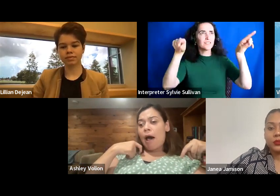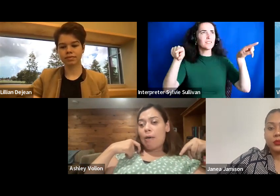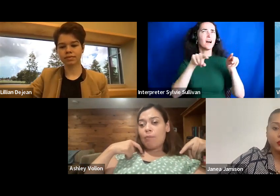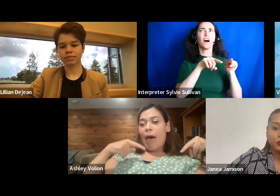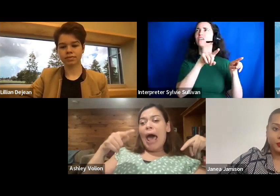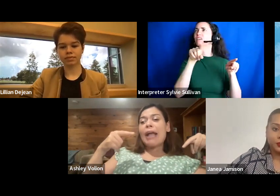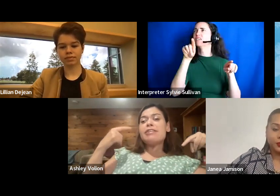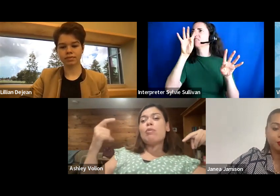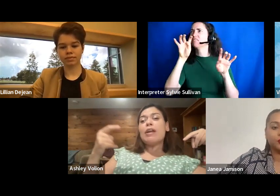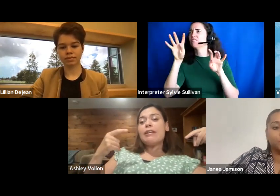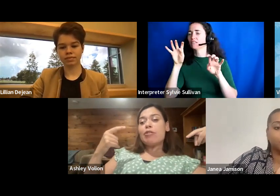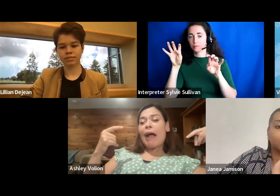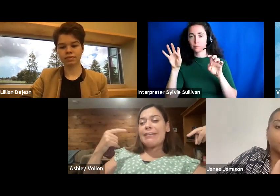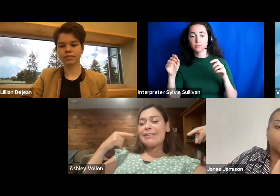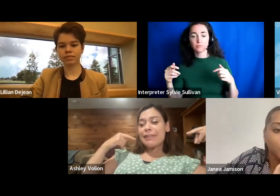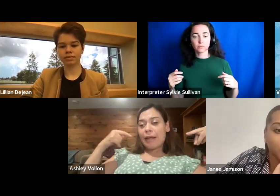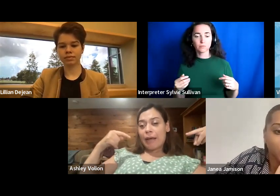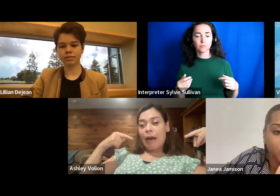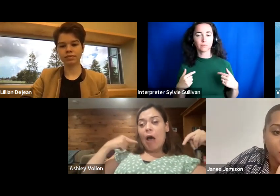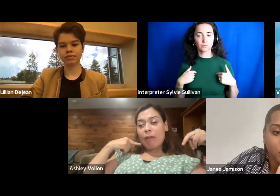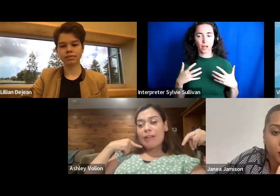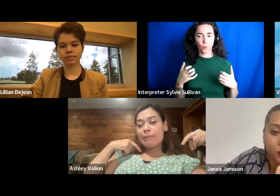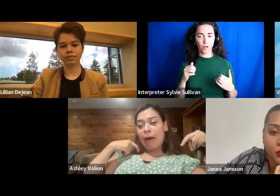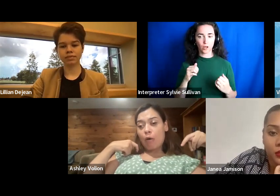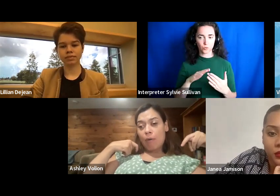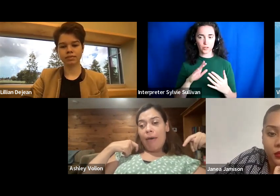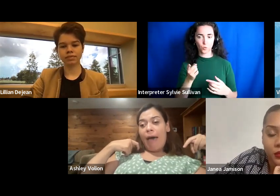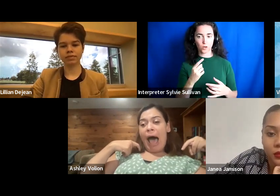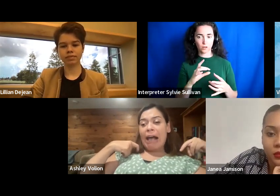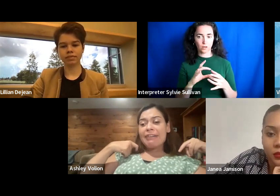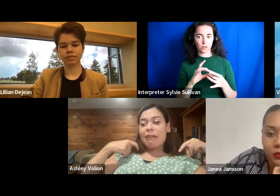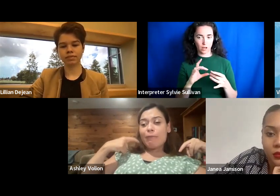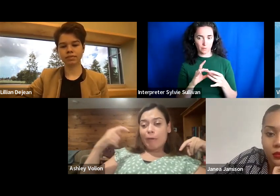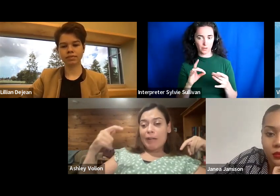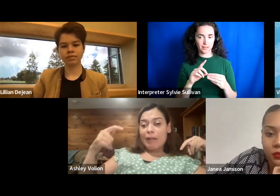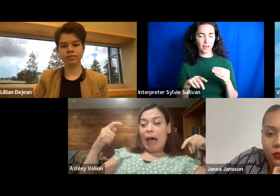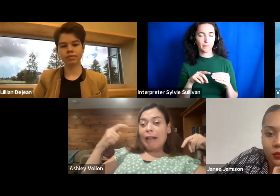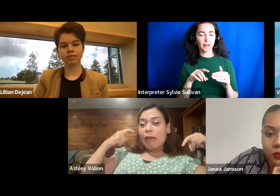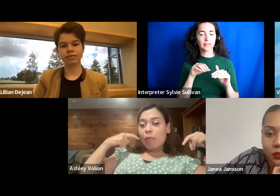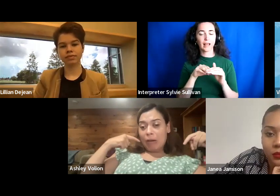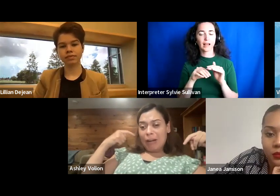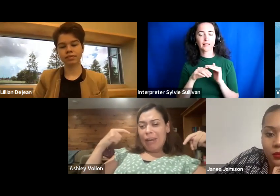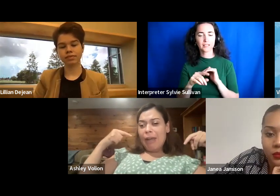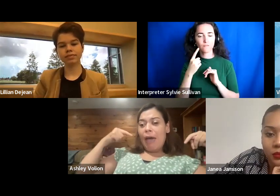I just wanna address the comments about access for the blind community.